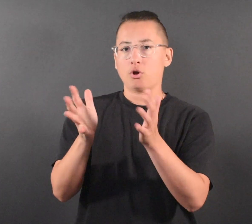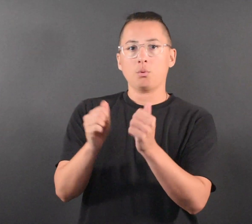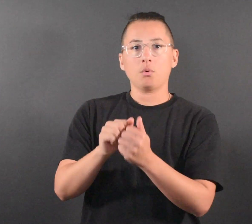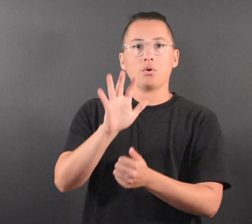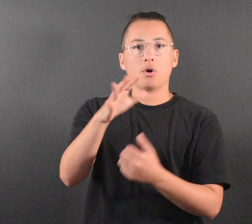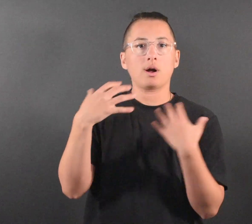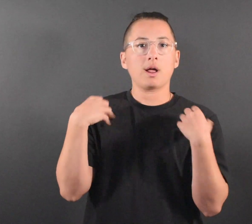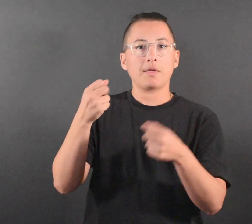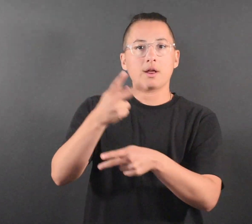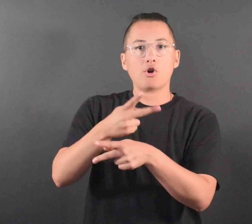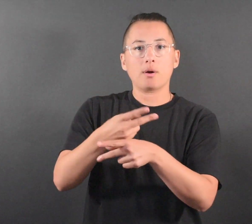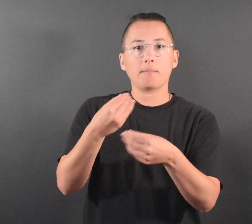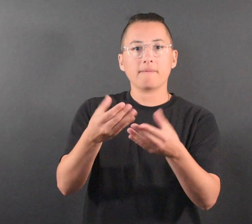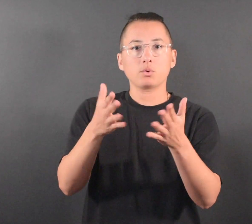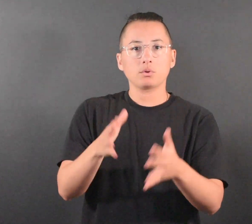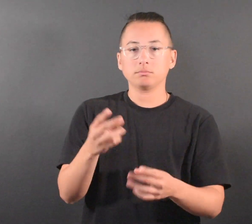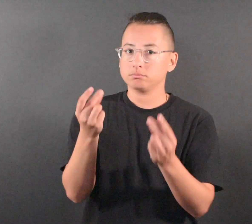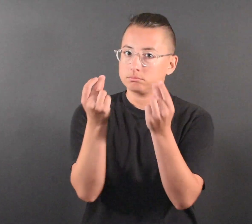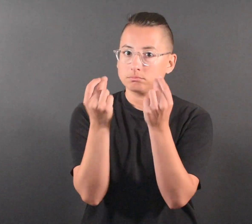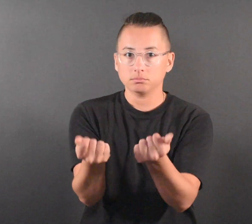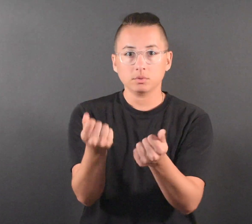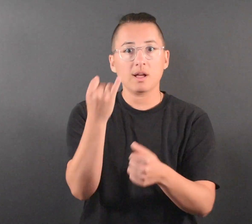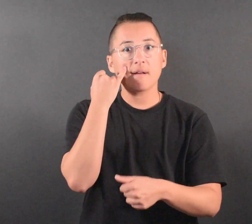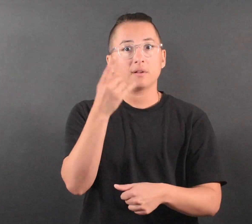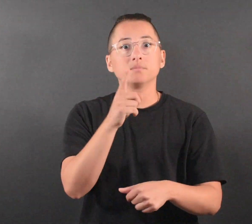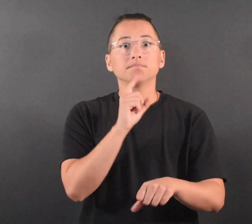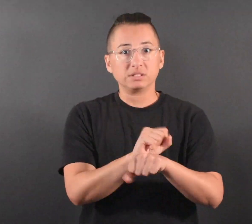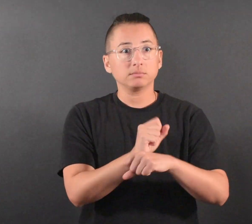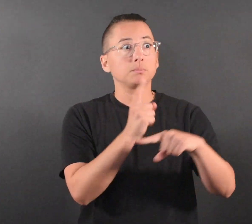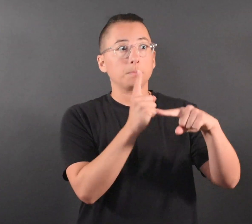Talk to your health care provider right away if you test positive and